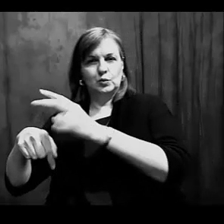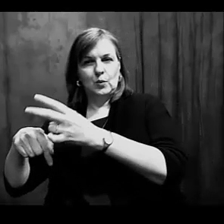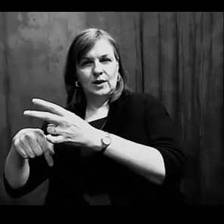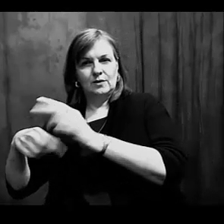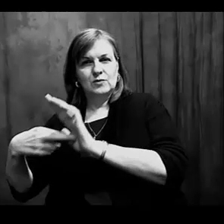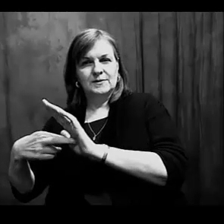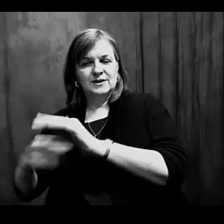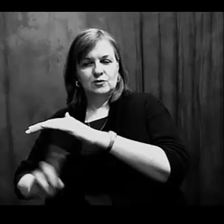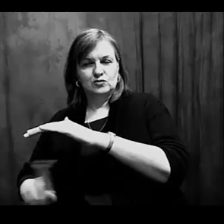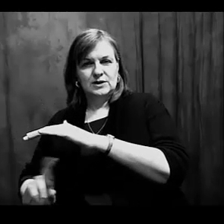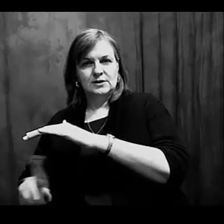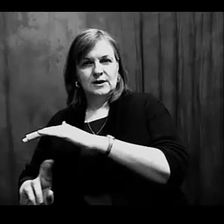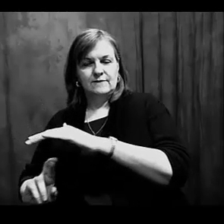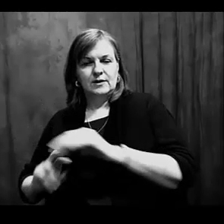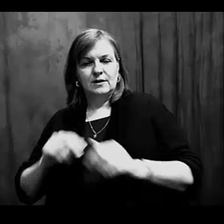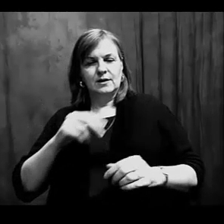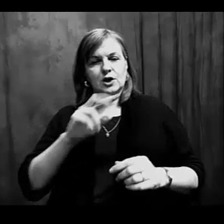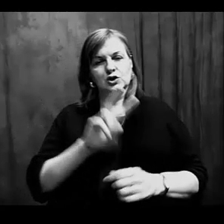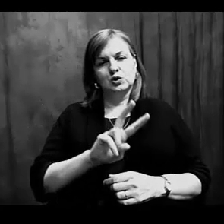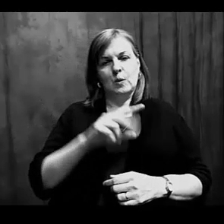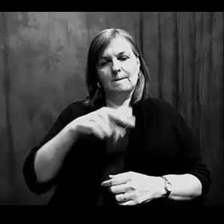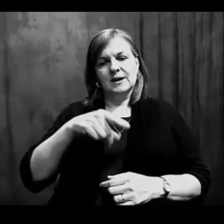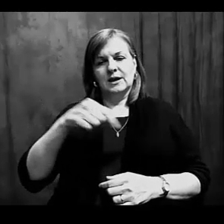q squared the recessive